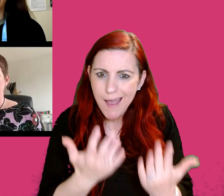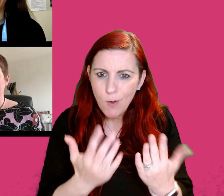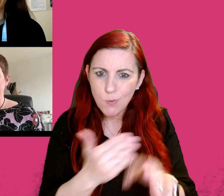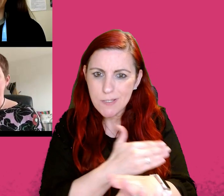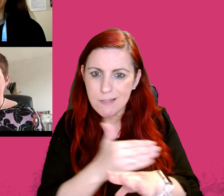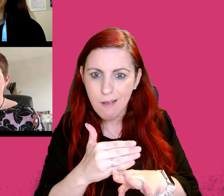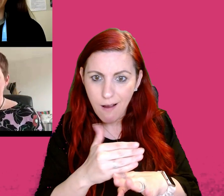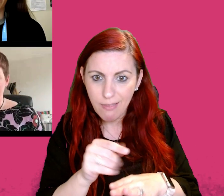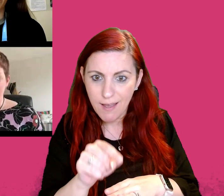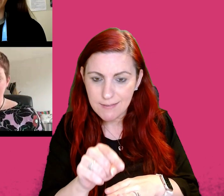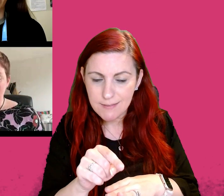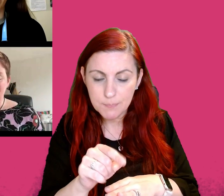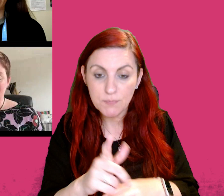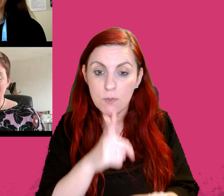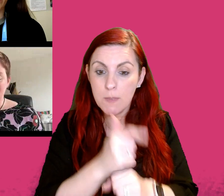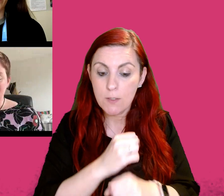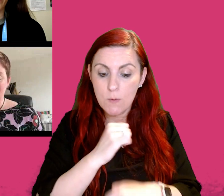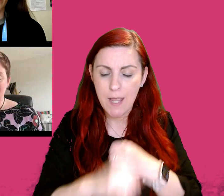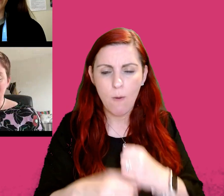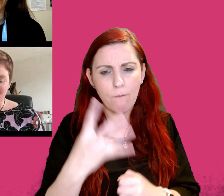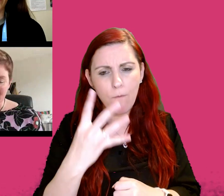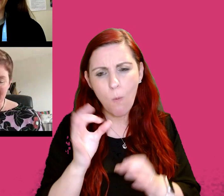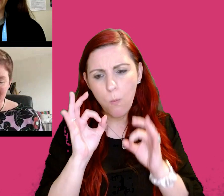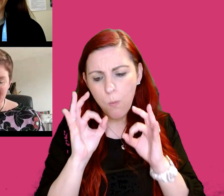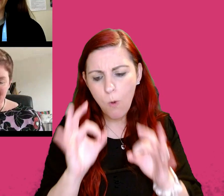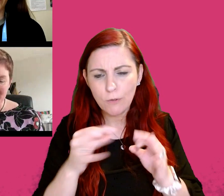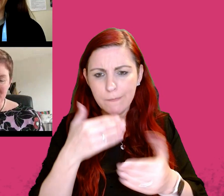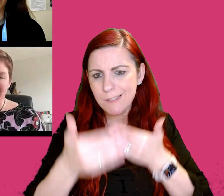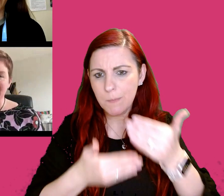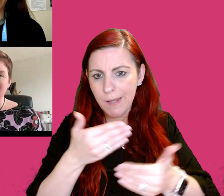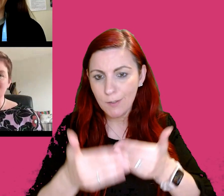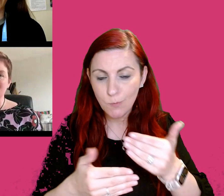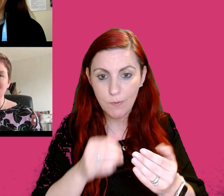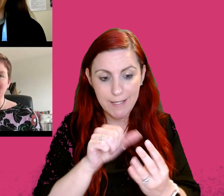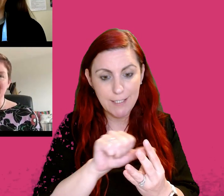about this today we have four wonderful speakers who we will meet in turn and each one will give